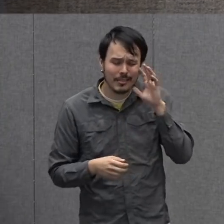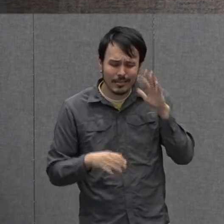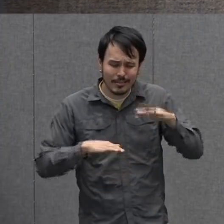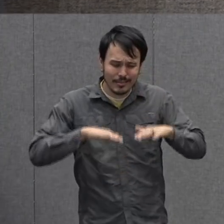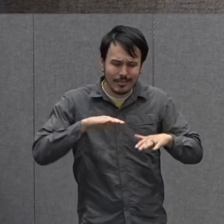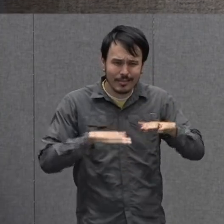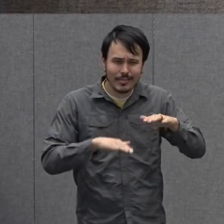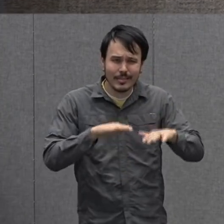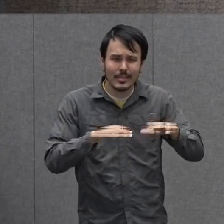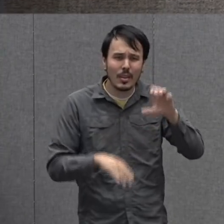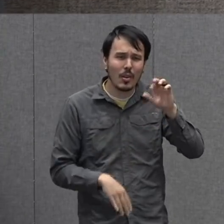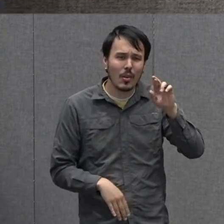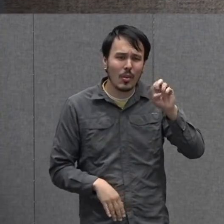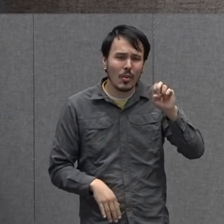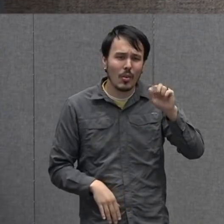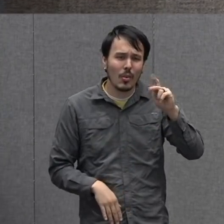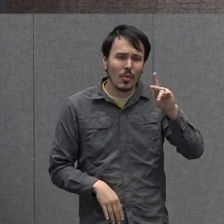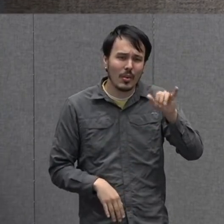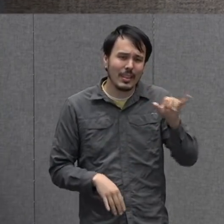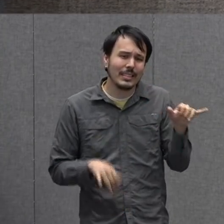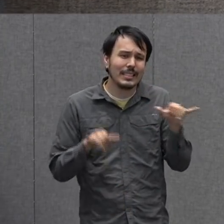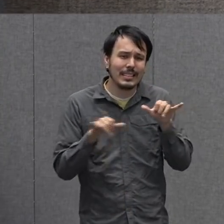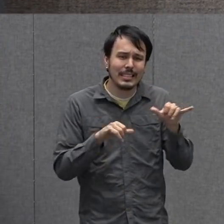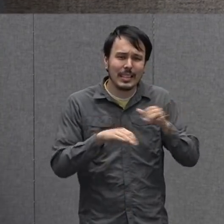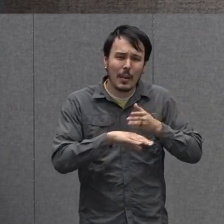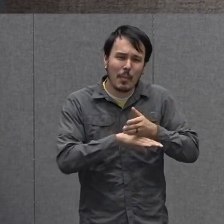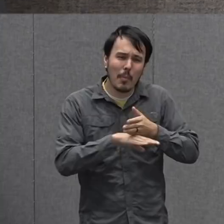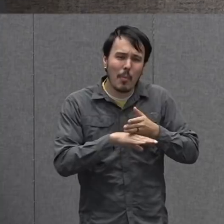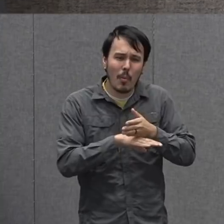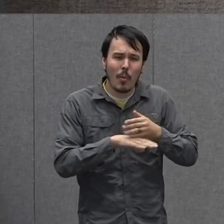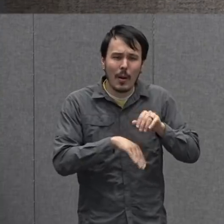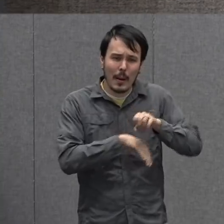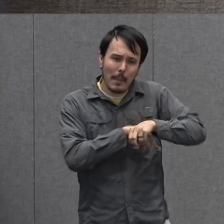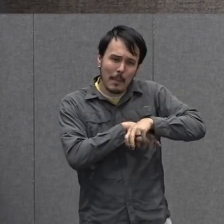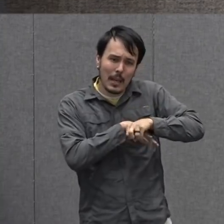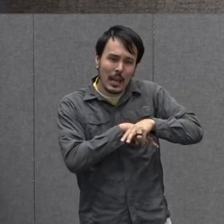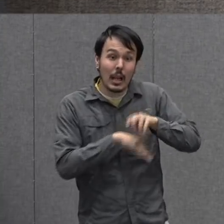Her only companion was a fat old dog called Butch Aggie.